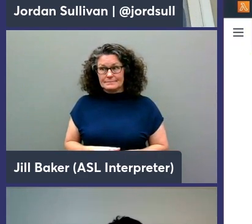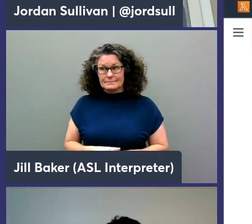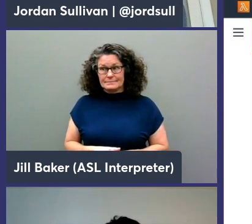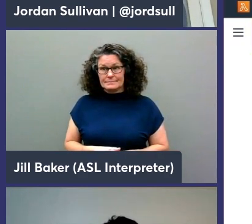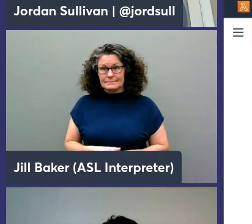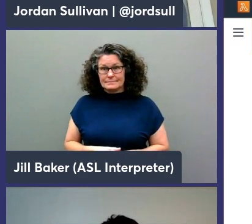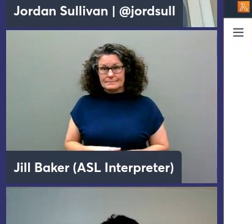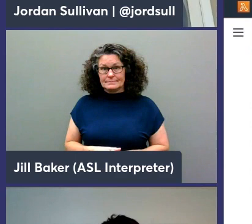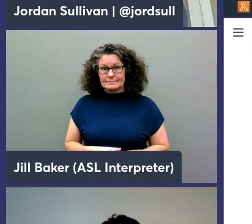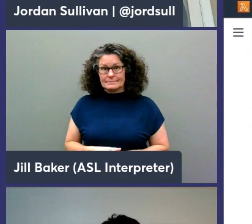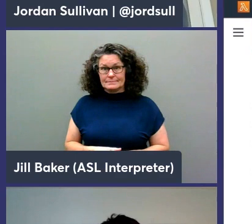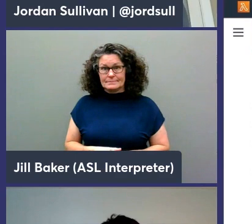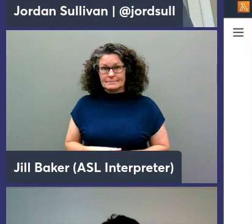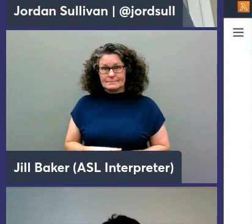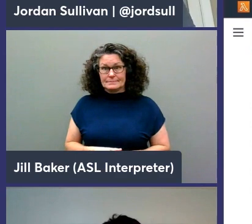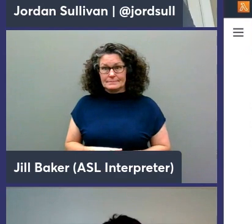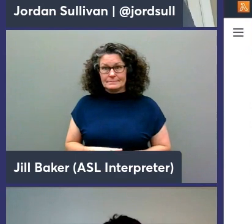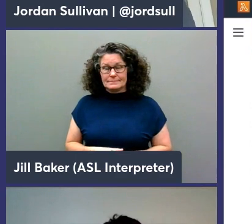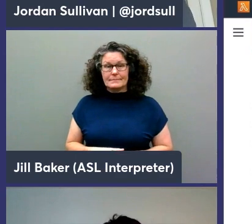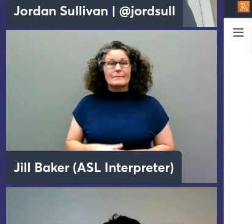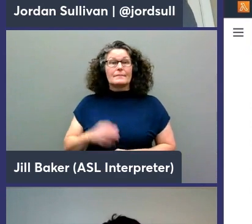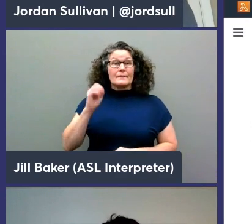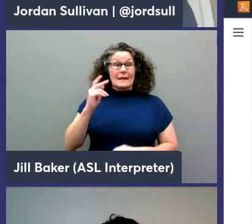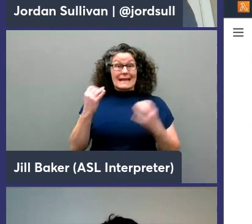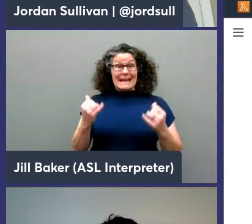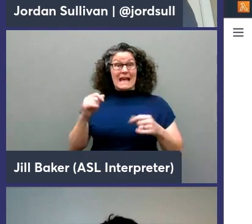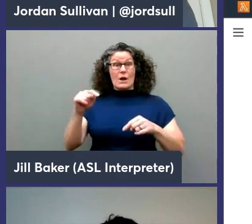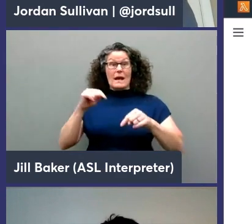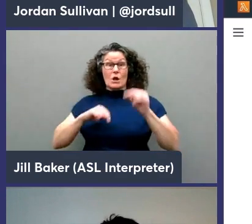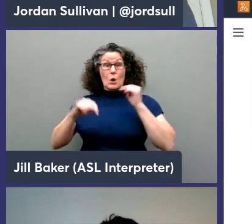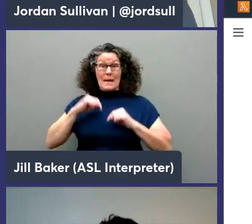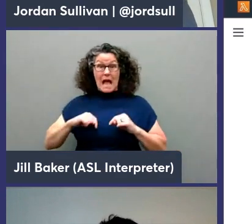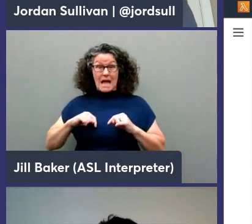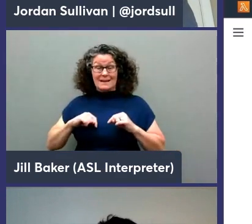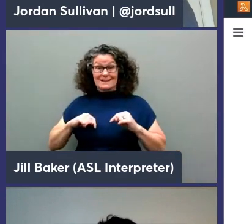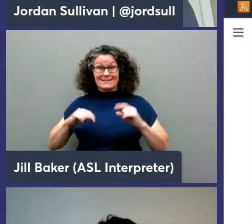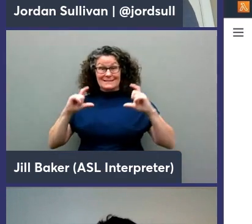Okay. So now when I go back to Step Functions